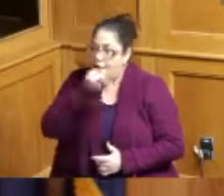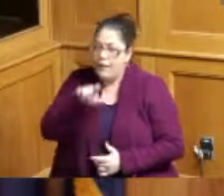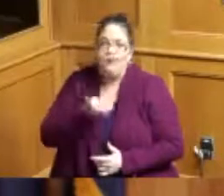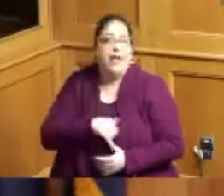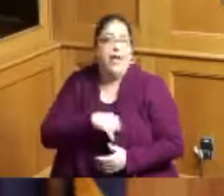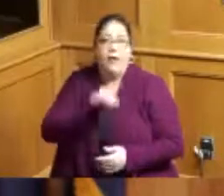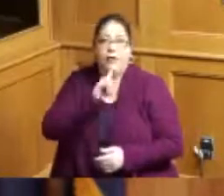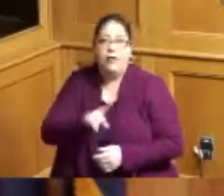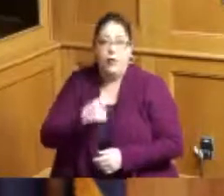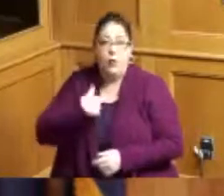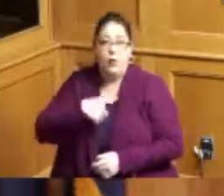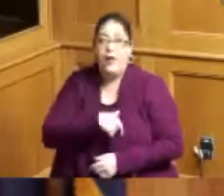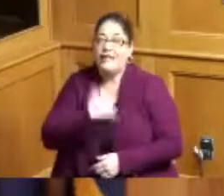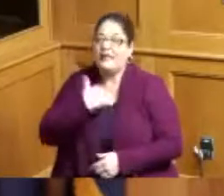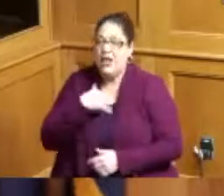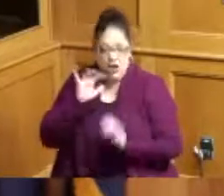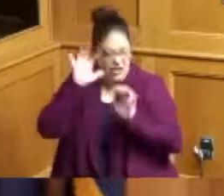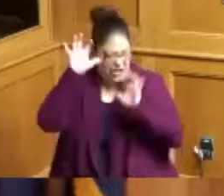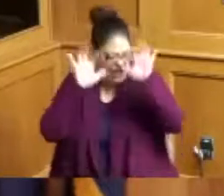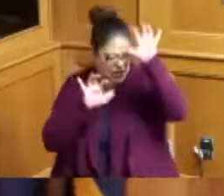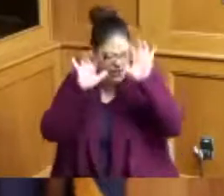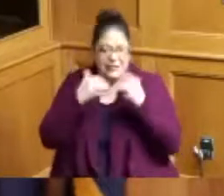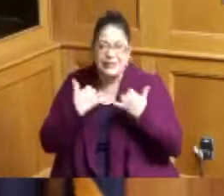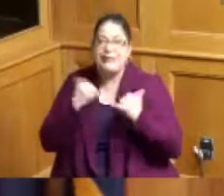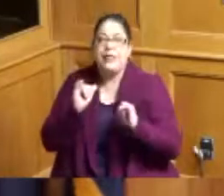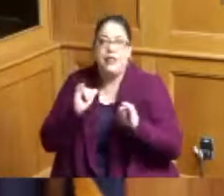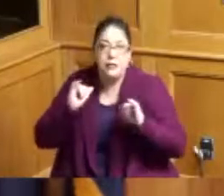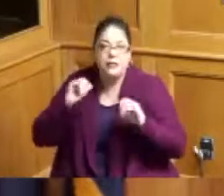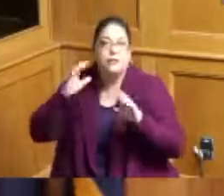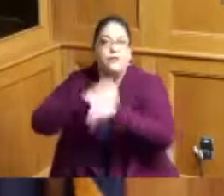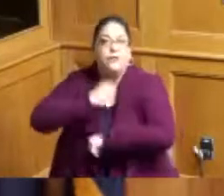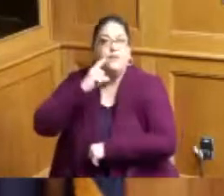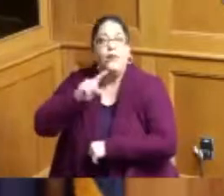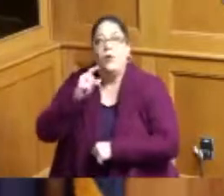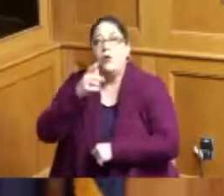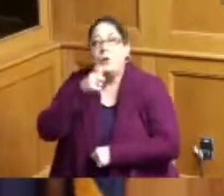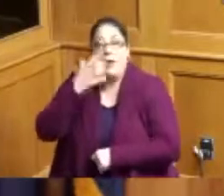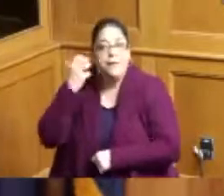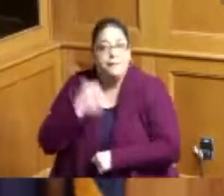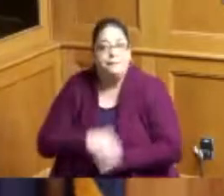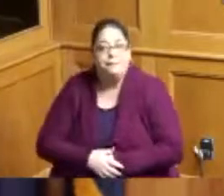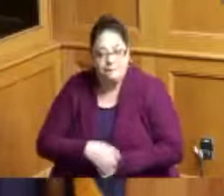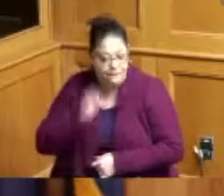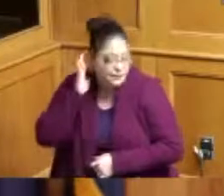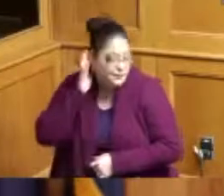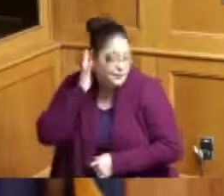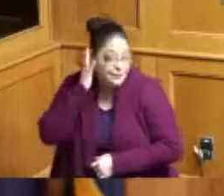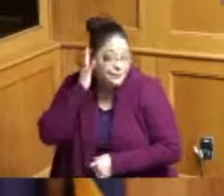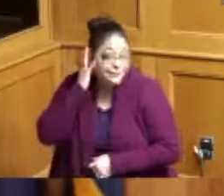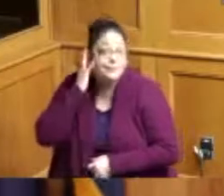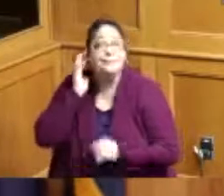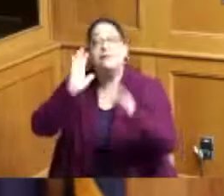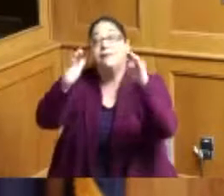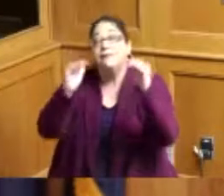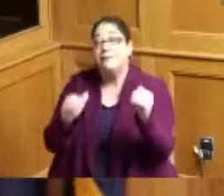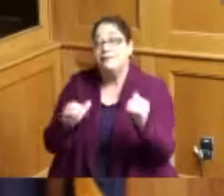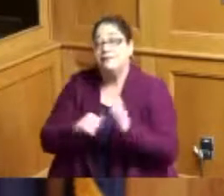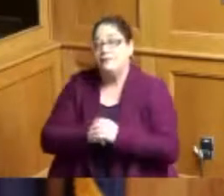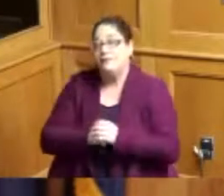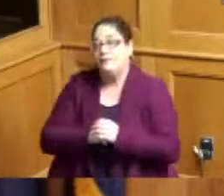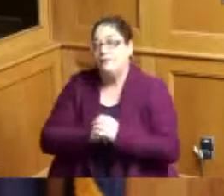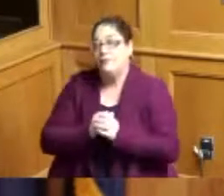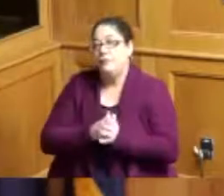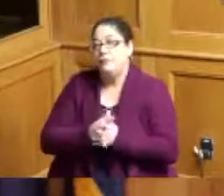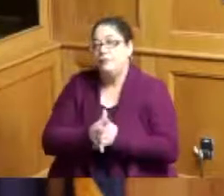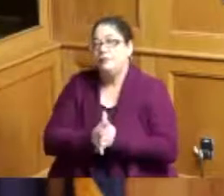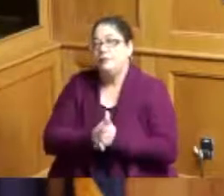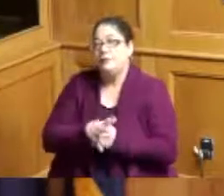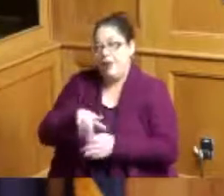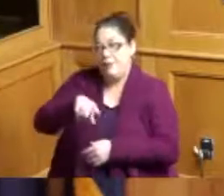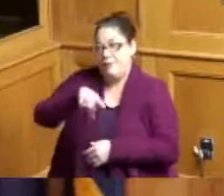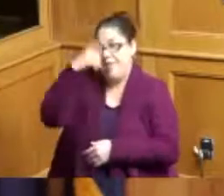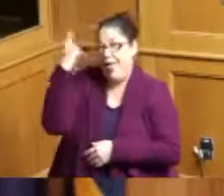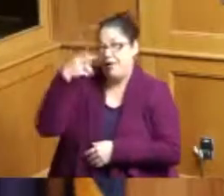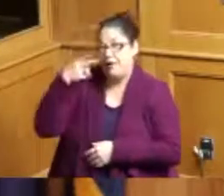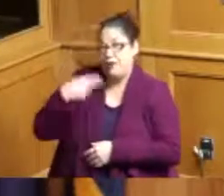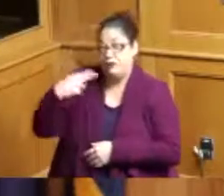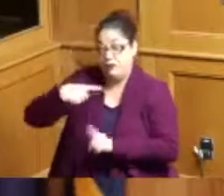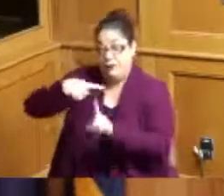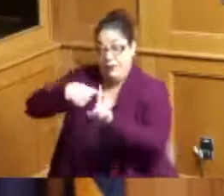we still are screaming who day in addition black history month and I do want to thank